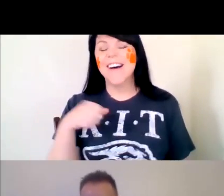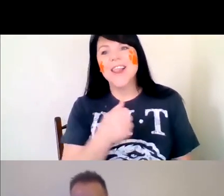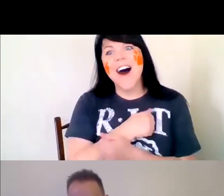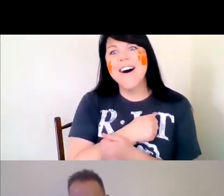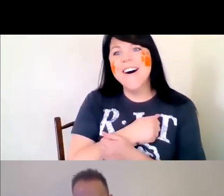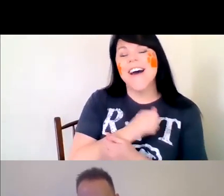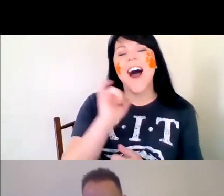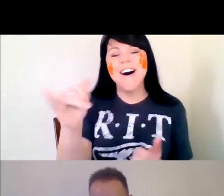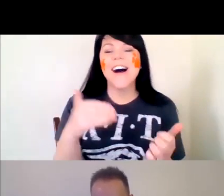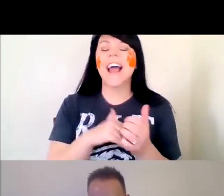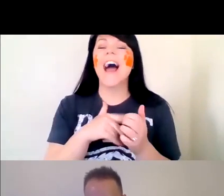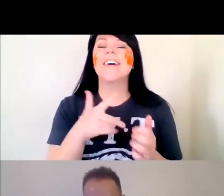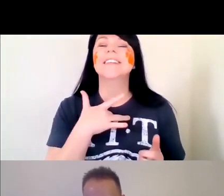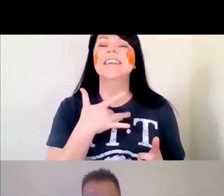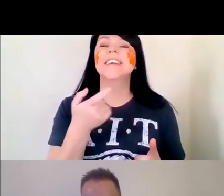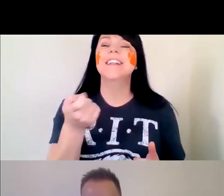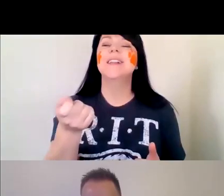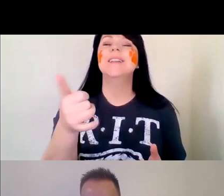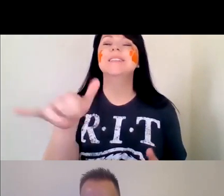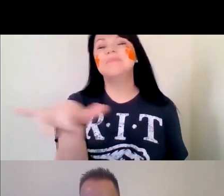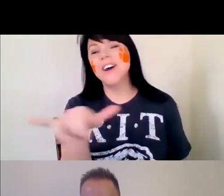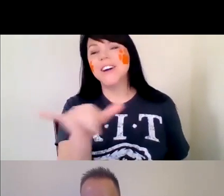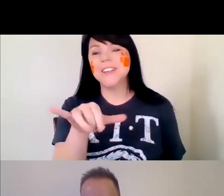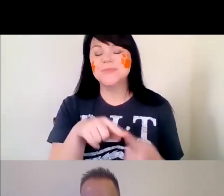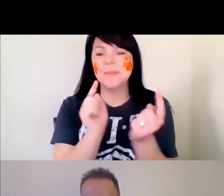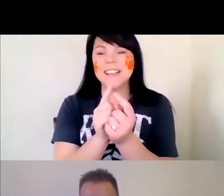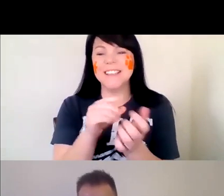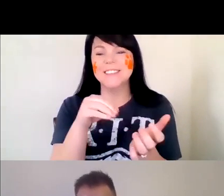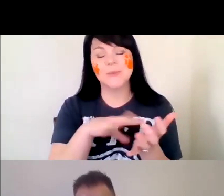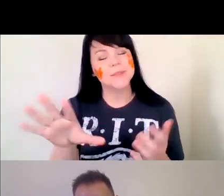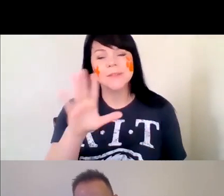I love that, feels at least a little bit like our normal Math Competition.